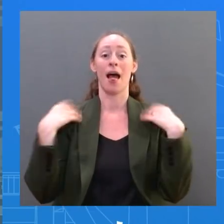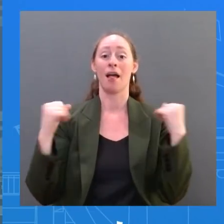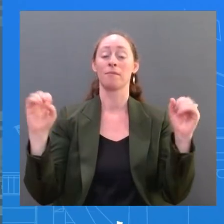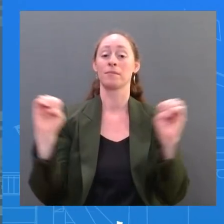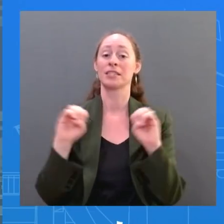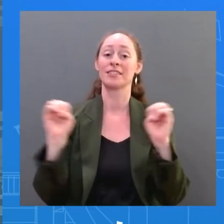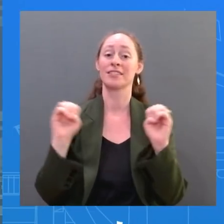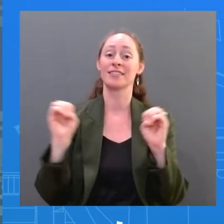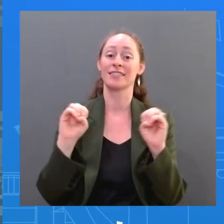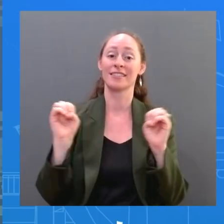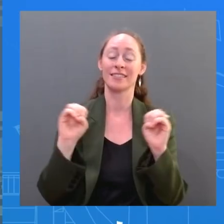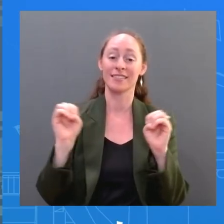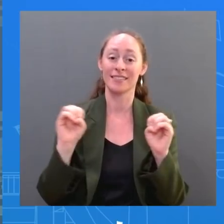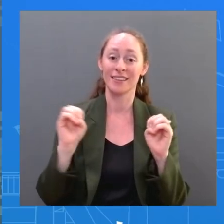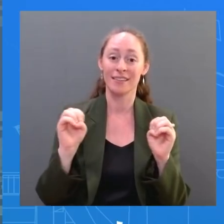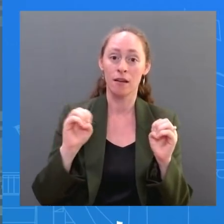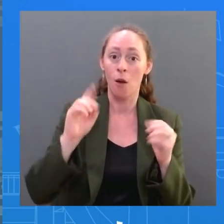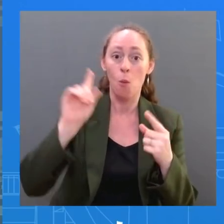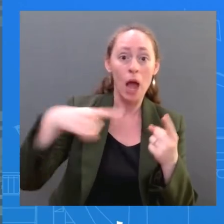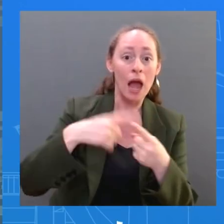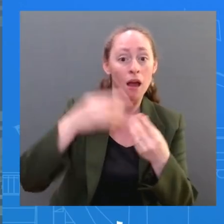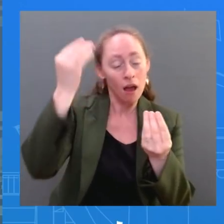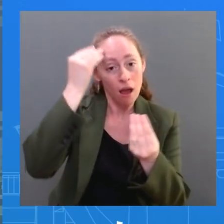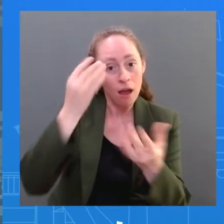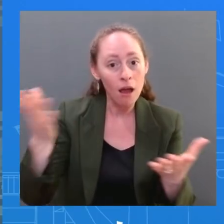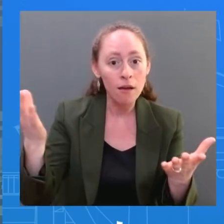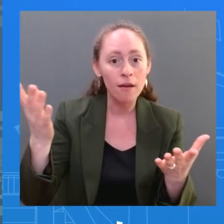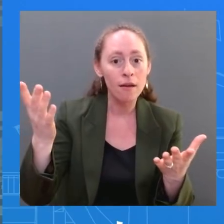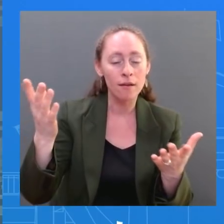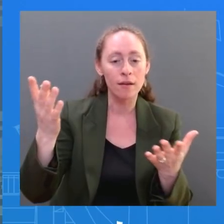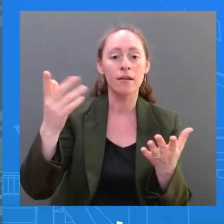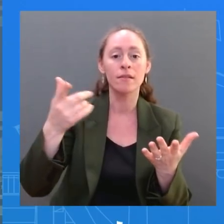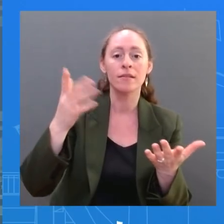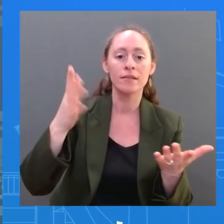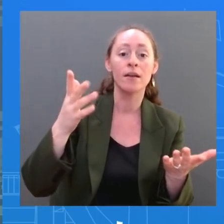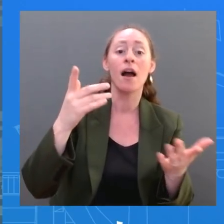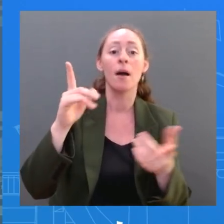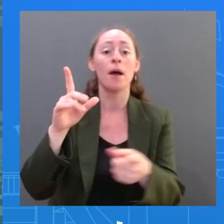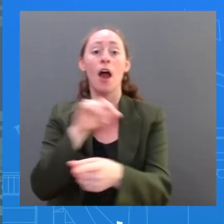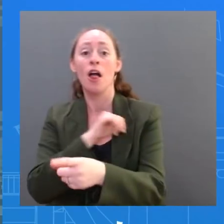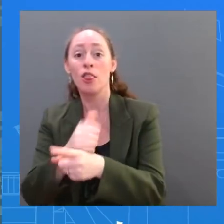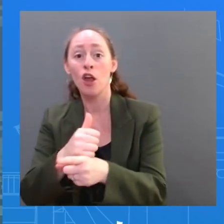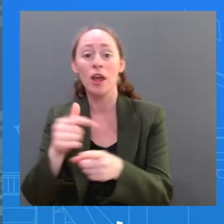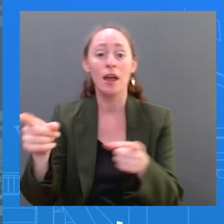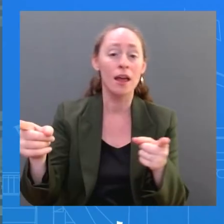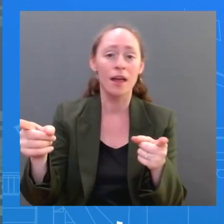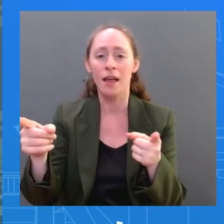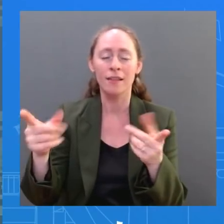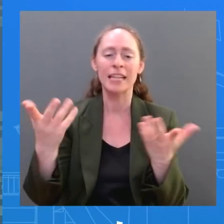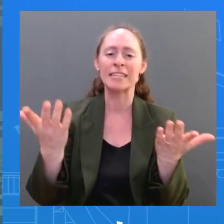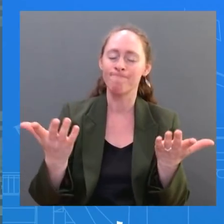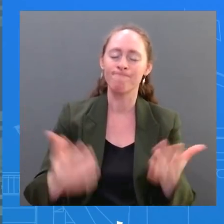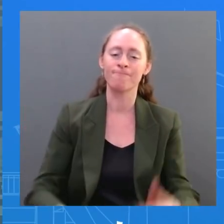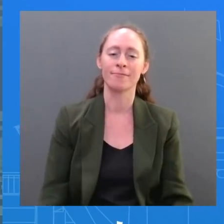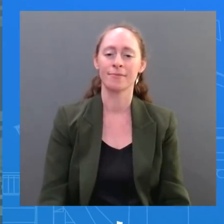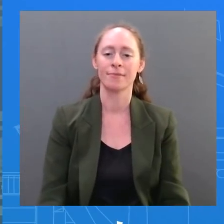Ms. Jean-Pierre: Thanks. The Press: No? You'll just walk away? Okay. Ms. Jean-Pierre: Thank you. The Press: Karine, I have a question. Does the President have a reaction to the passing